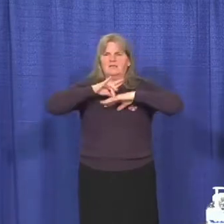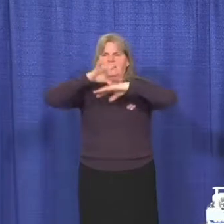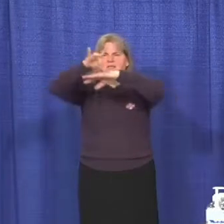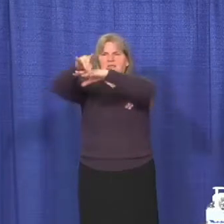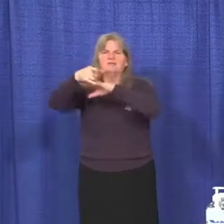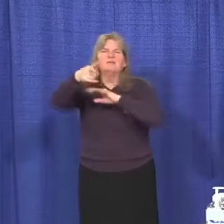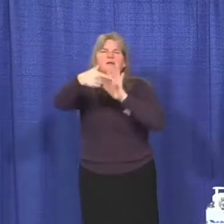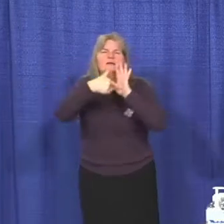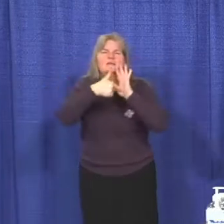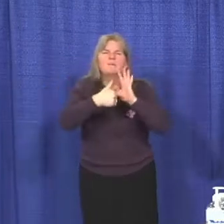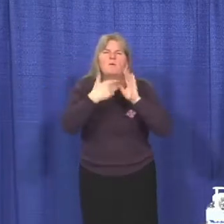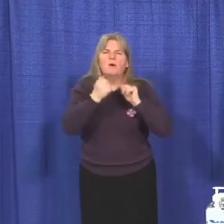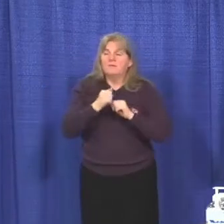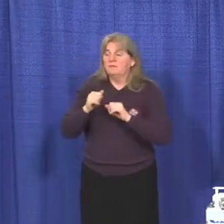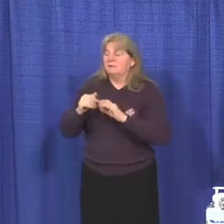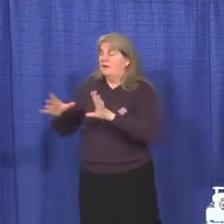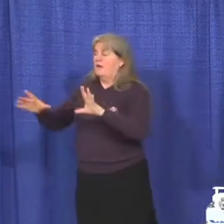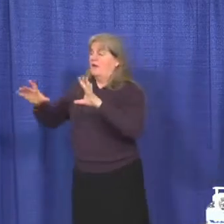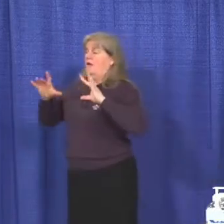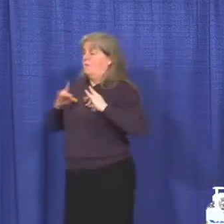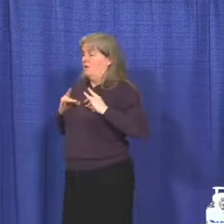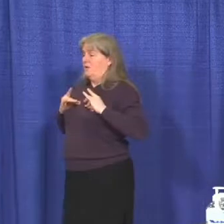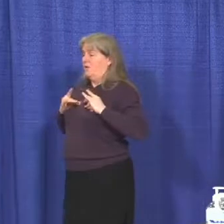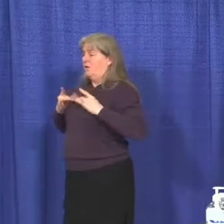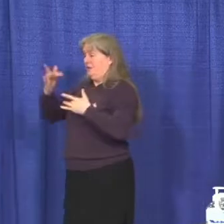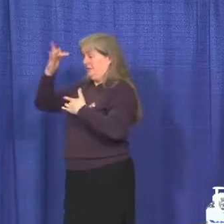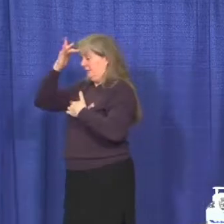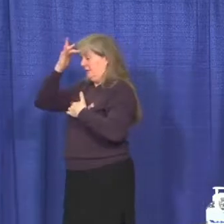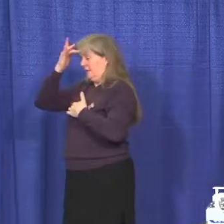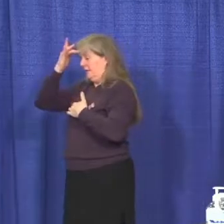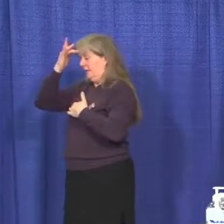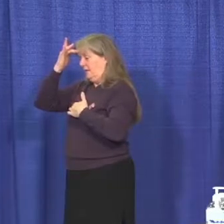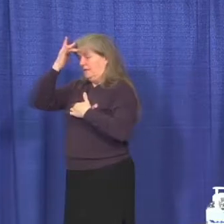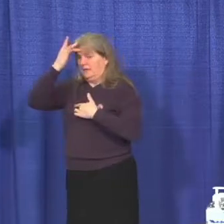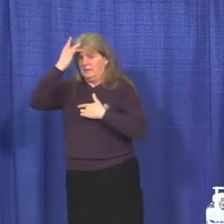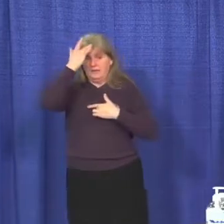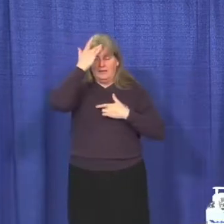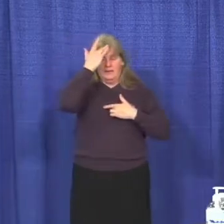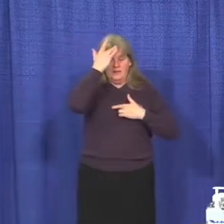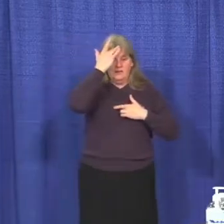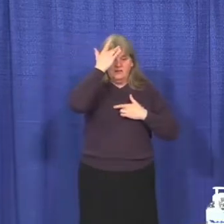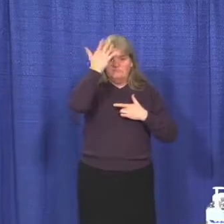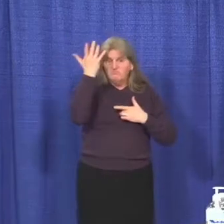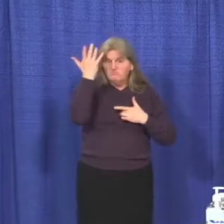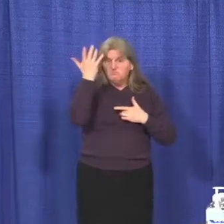of commonly touched surfaces. Infection can be carried through